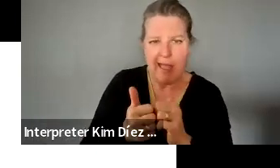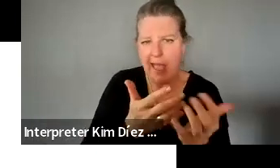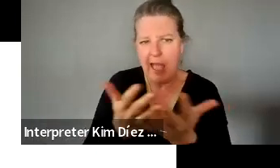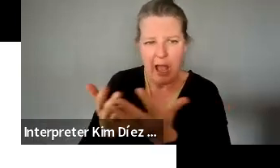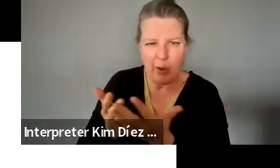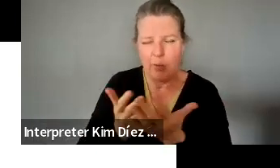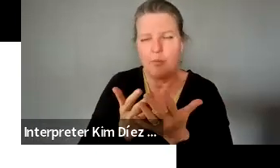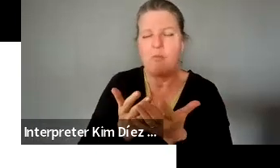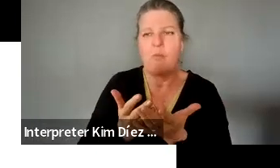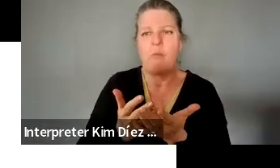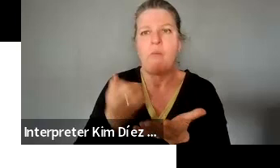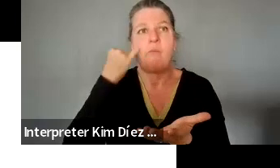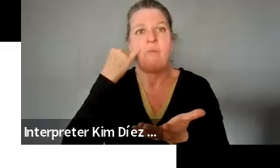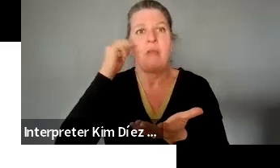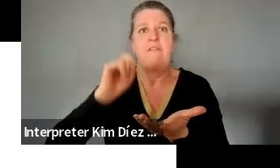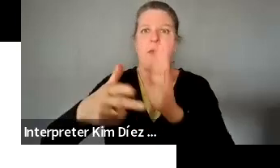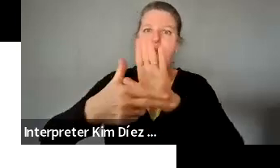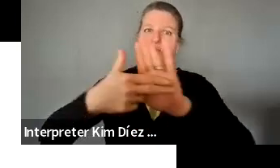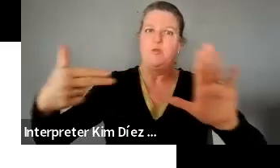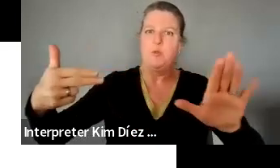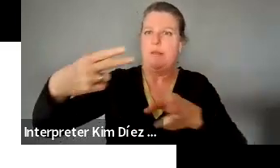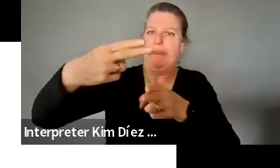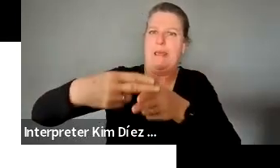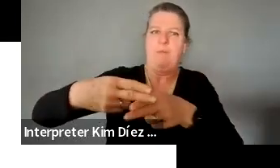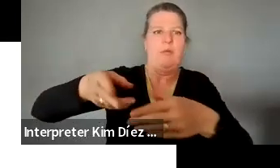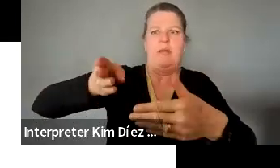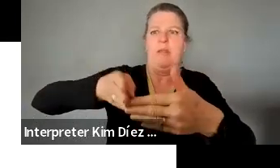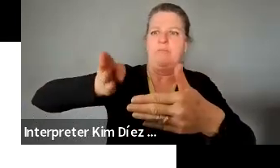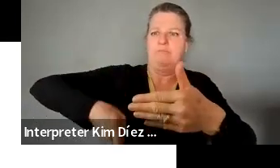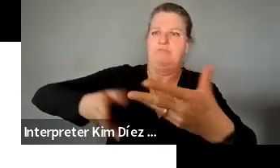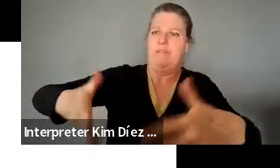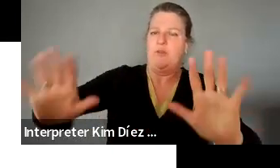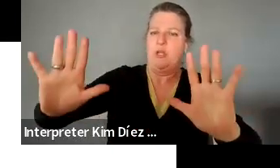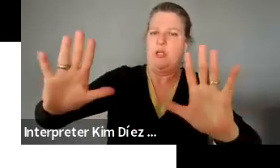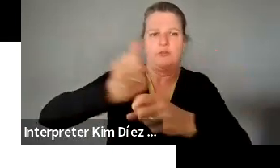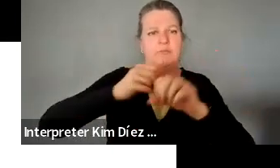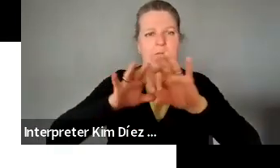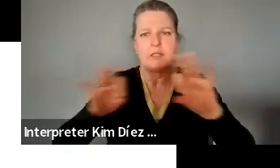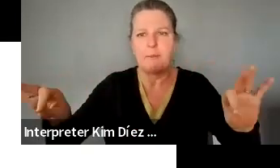if we have to, label you as completers, you know? When you get your diploma or your degree,